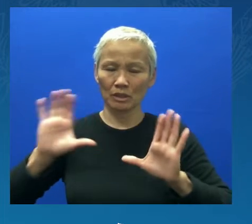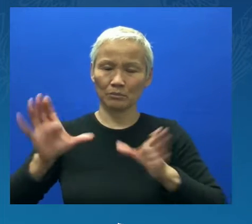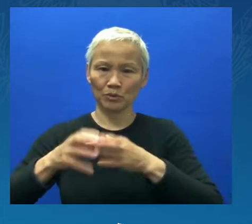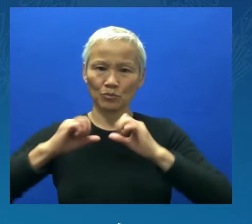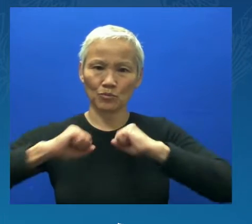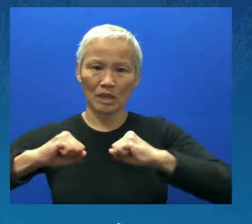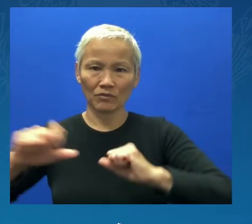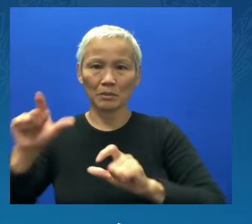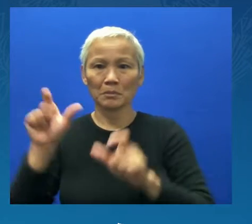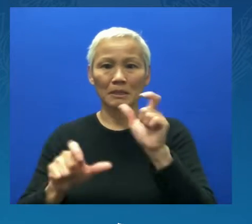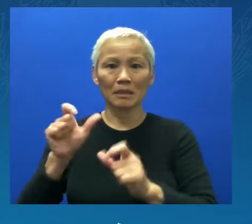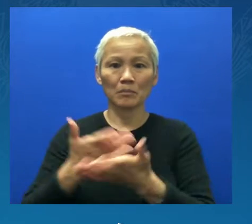Dr. Mike Richards.